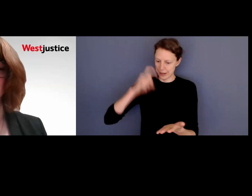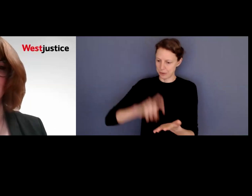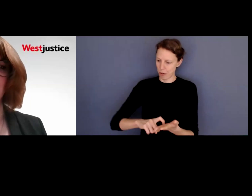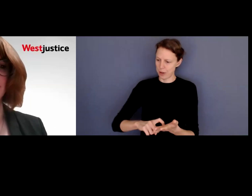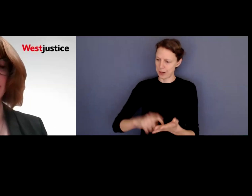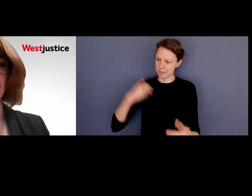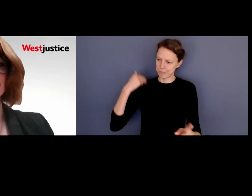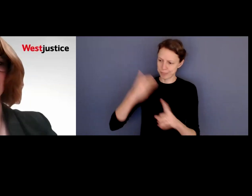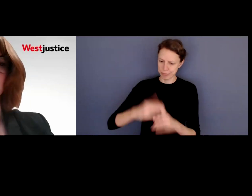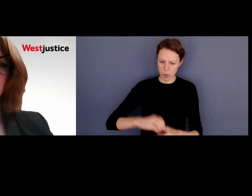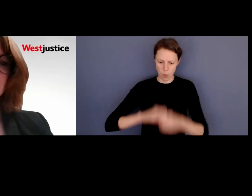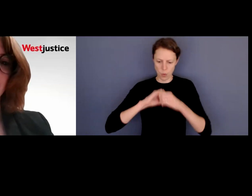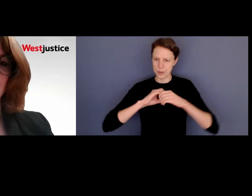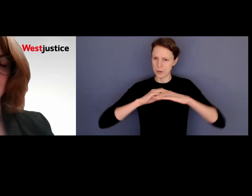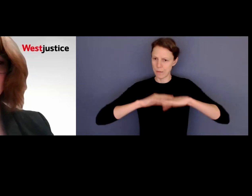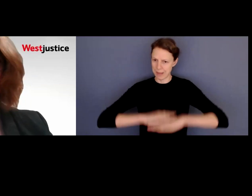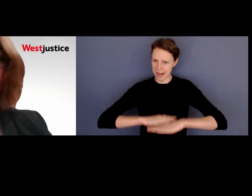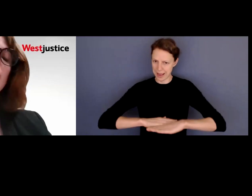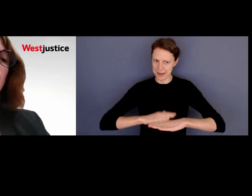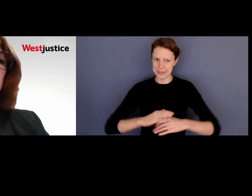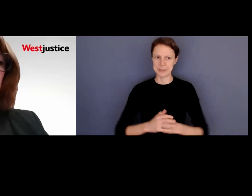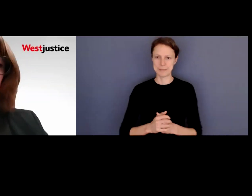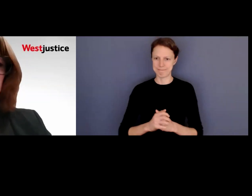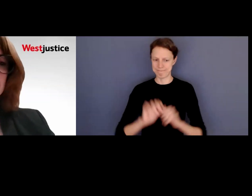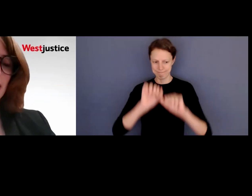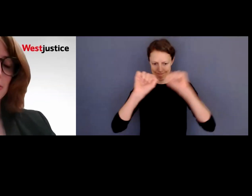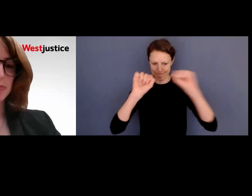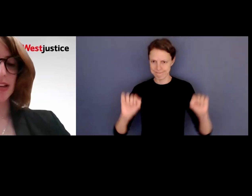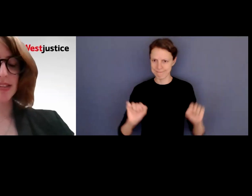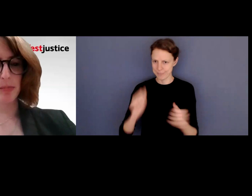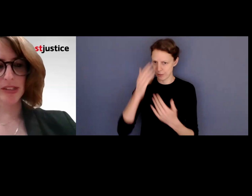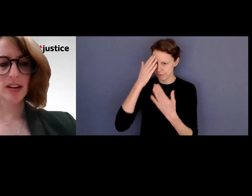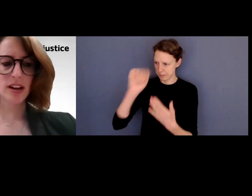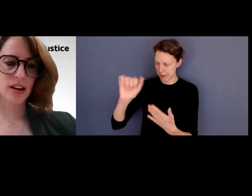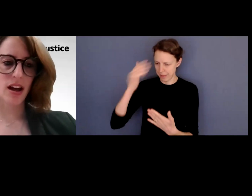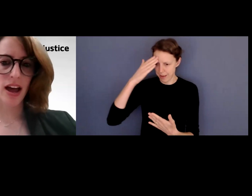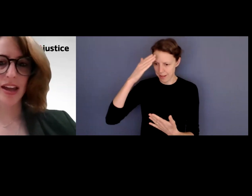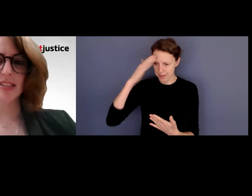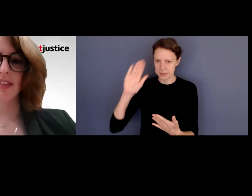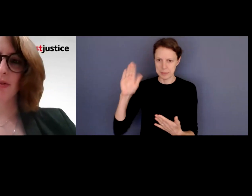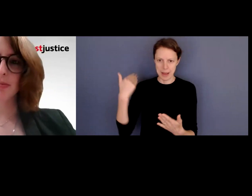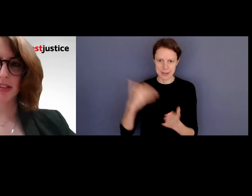owners of the lands that everybody is dialing in today. I pay my respects to elders past and present, and I extend that